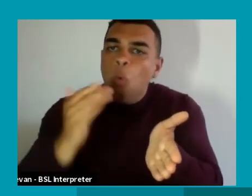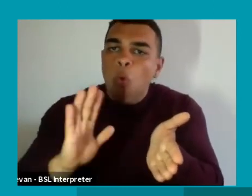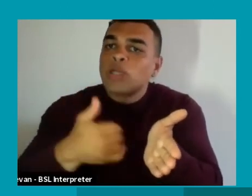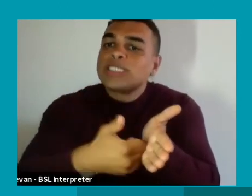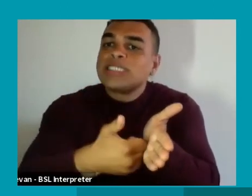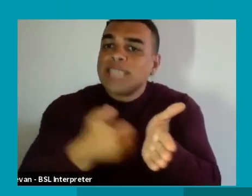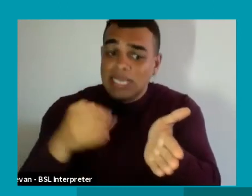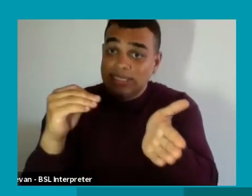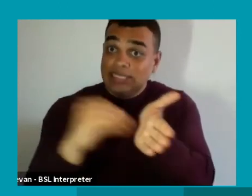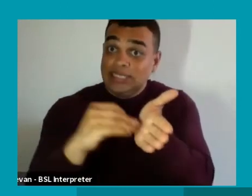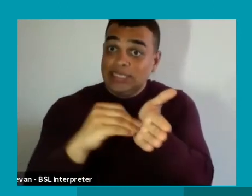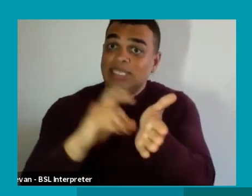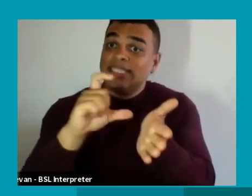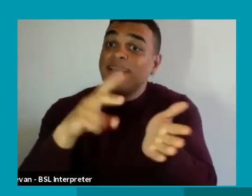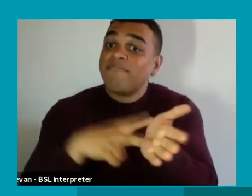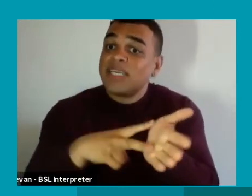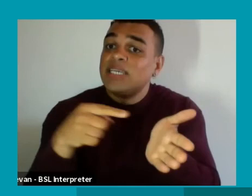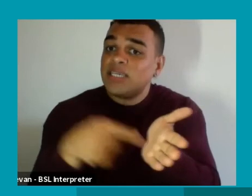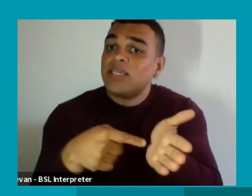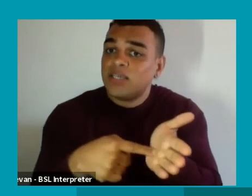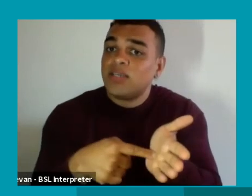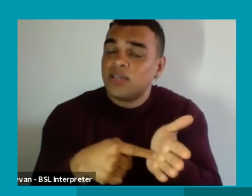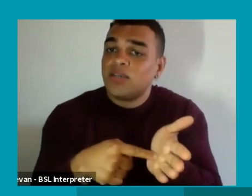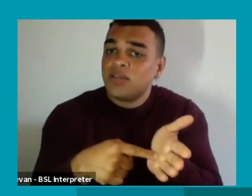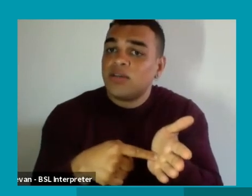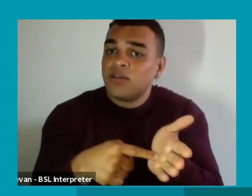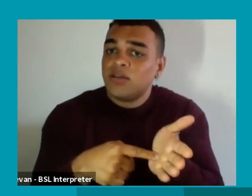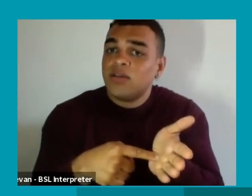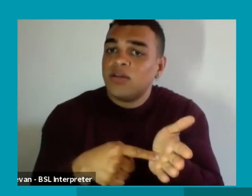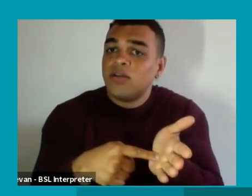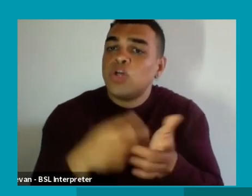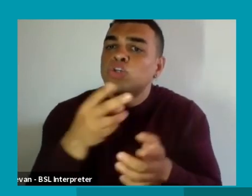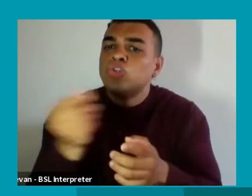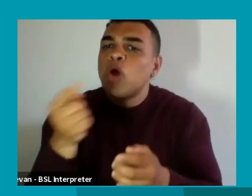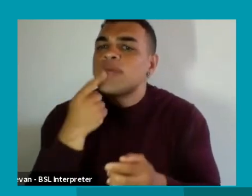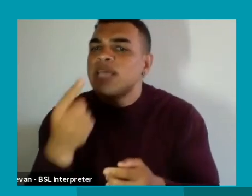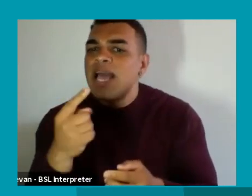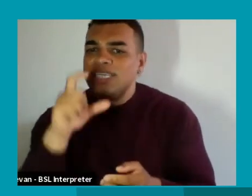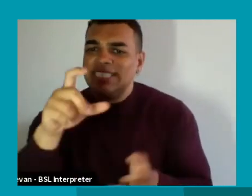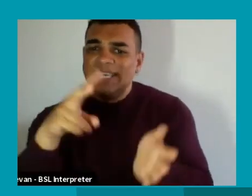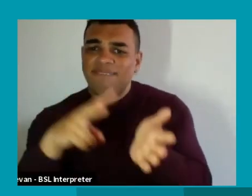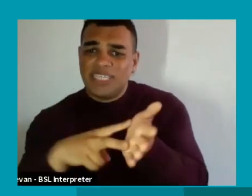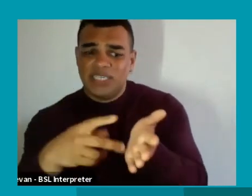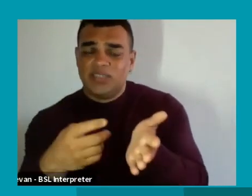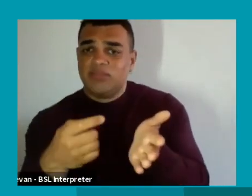You can, as you say, you can remove the phone number, but that then people email you to ask you for a phone number which is a